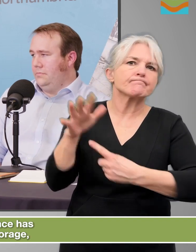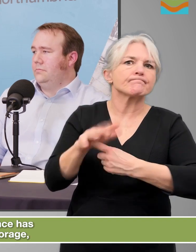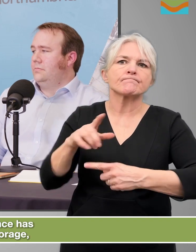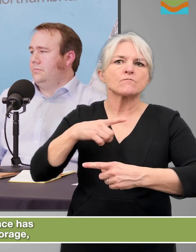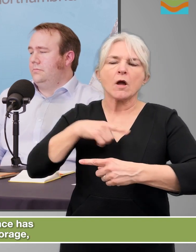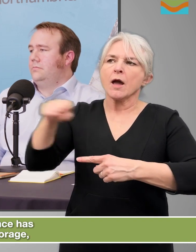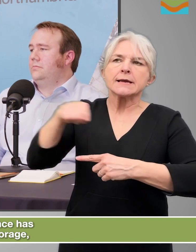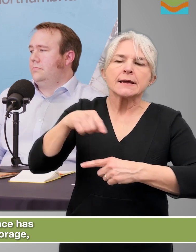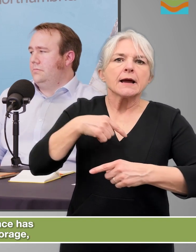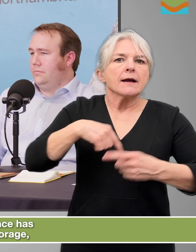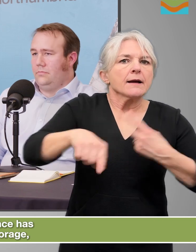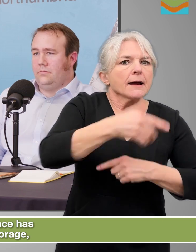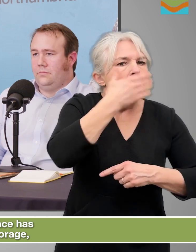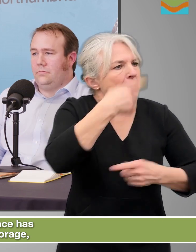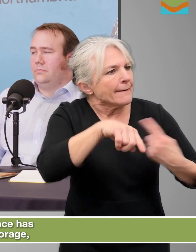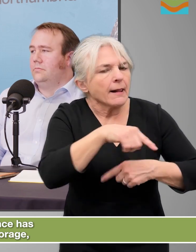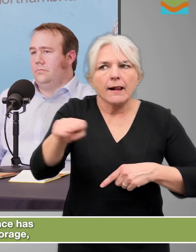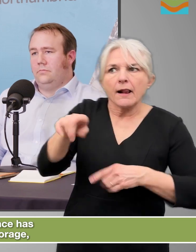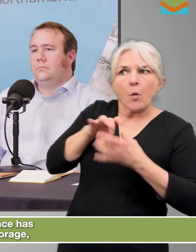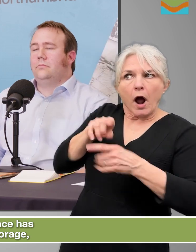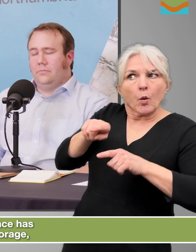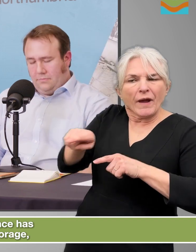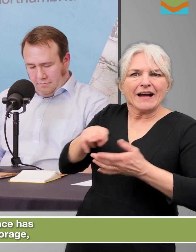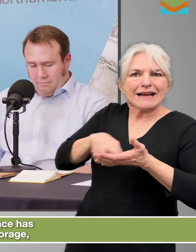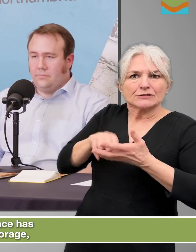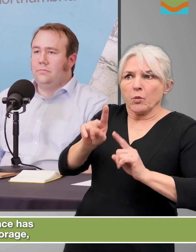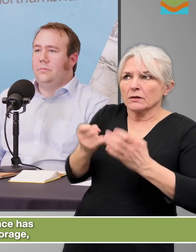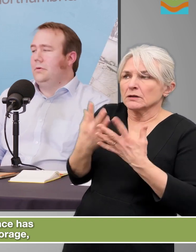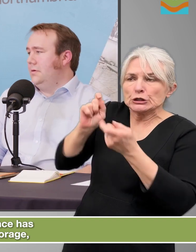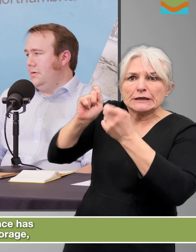plays in that because subsurface has capacity, storage, informal storage,